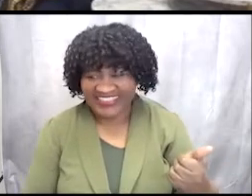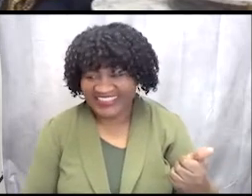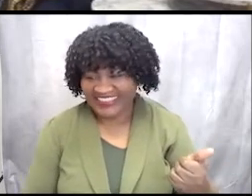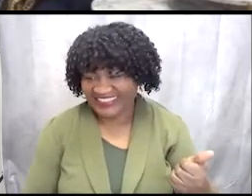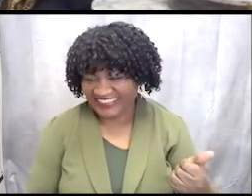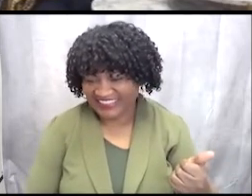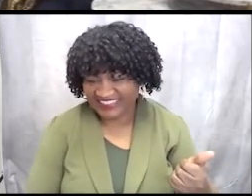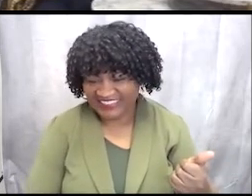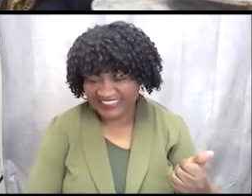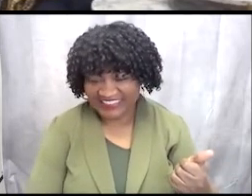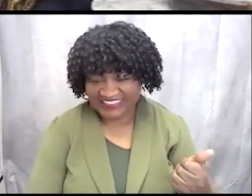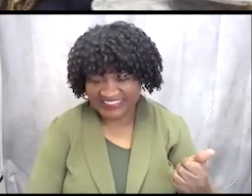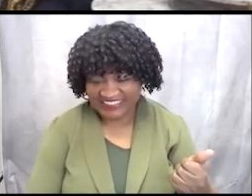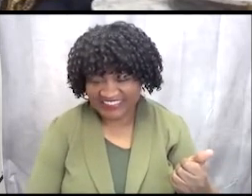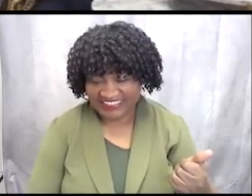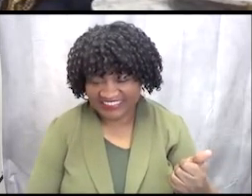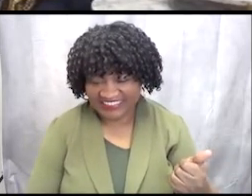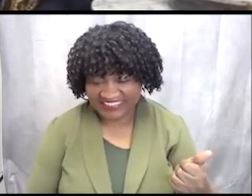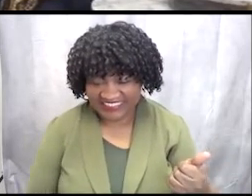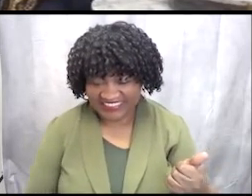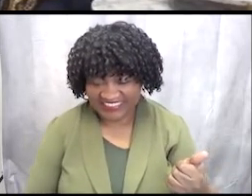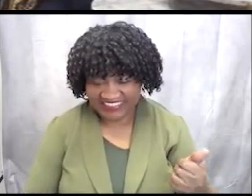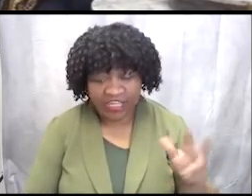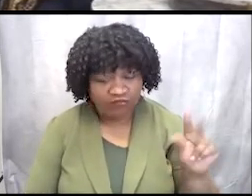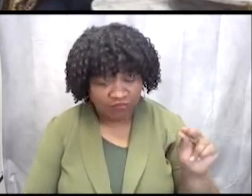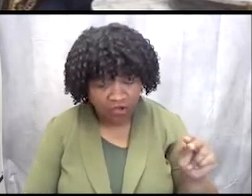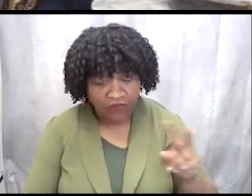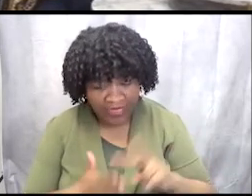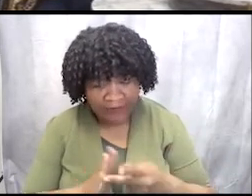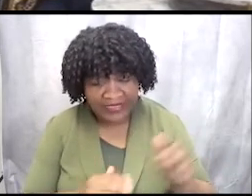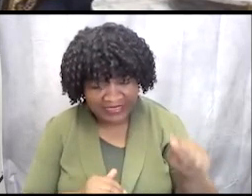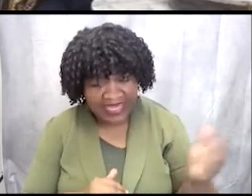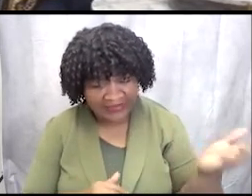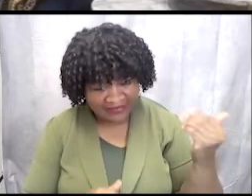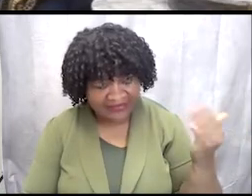Okay. I guess that's no. - No, that's yes, chancellor. Okay.